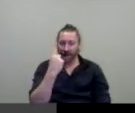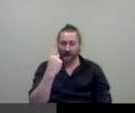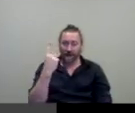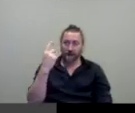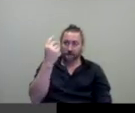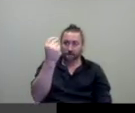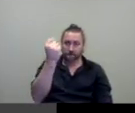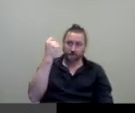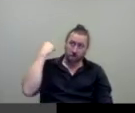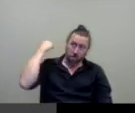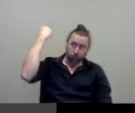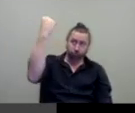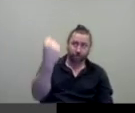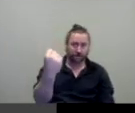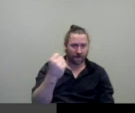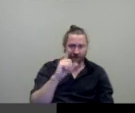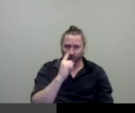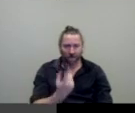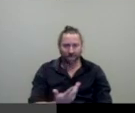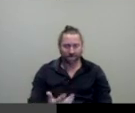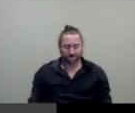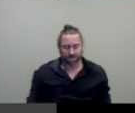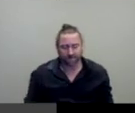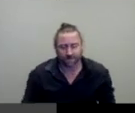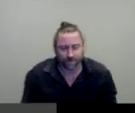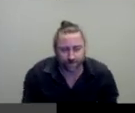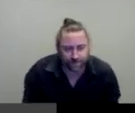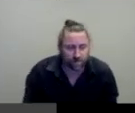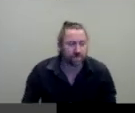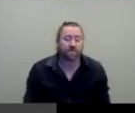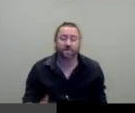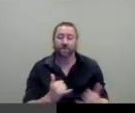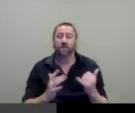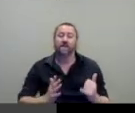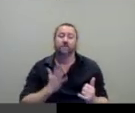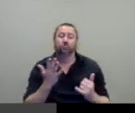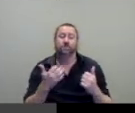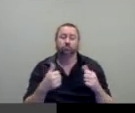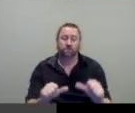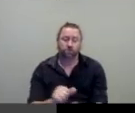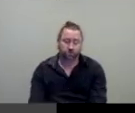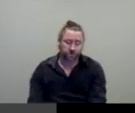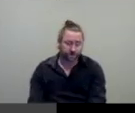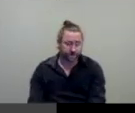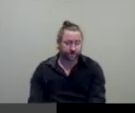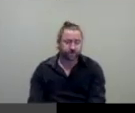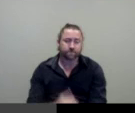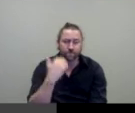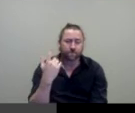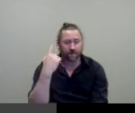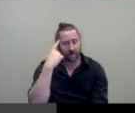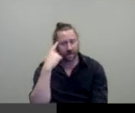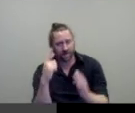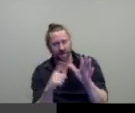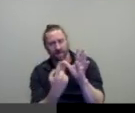into being this is a really interesting strategy normally we think about uh in terms of what it